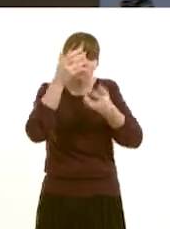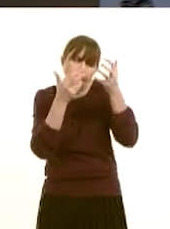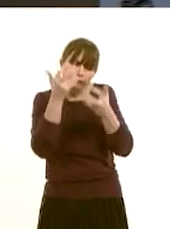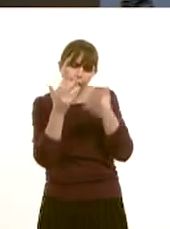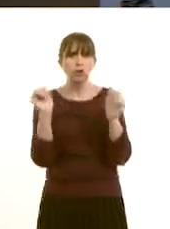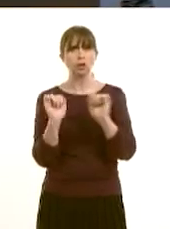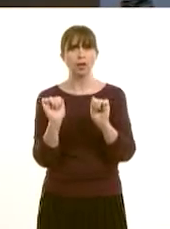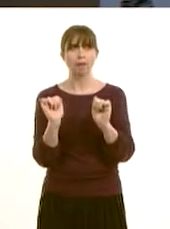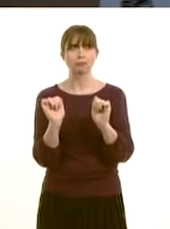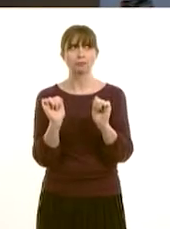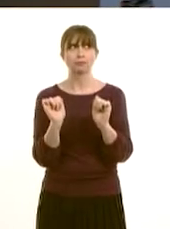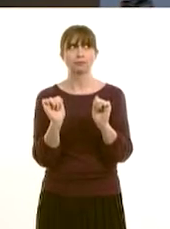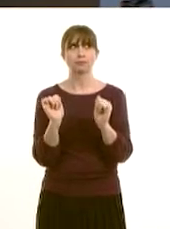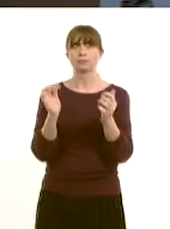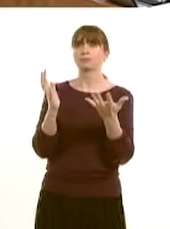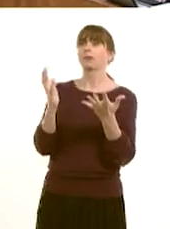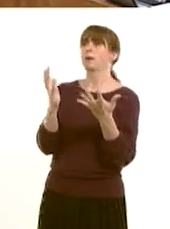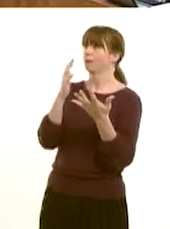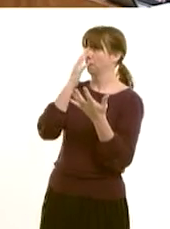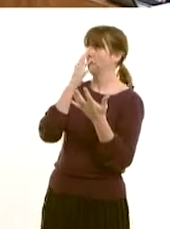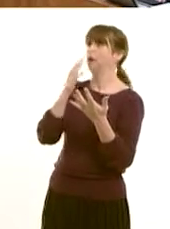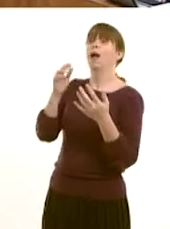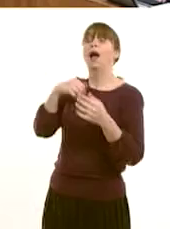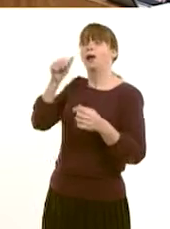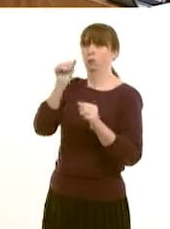Itís not his question sessionóI understand thatóbut there will come a time when the